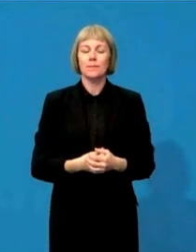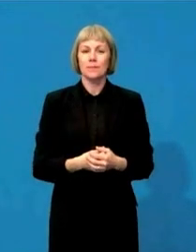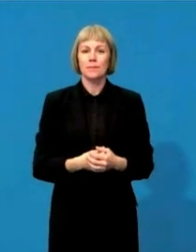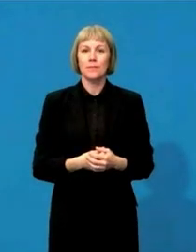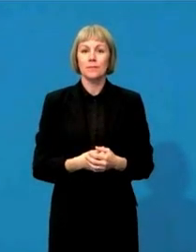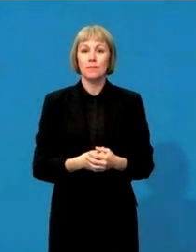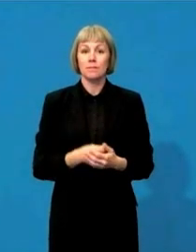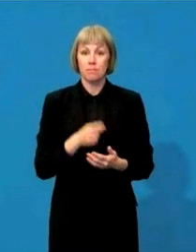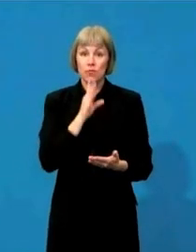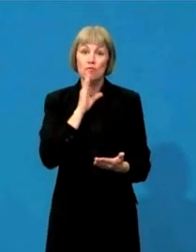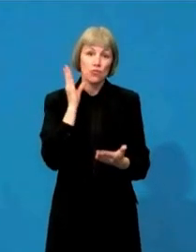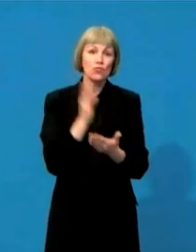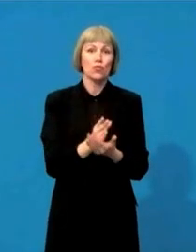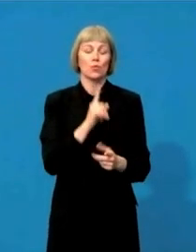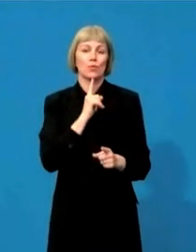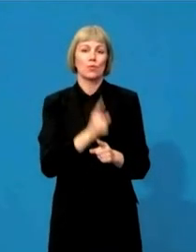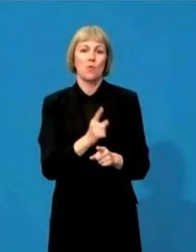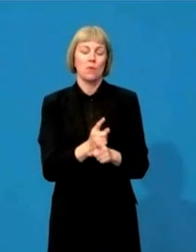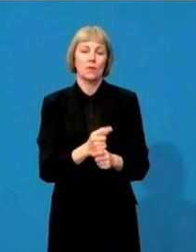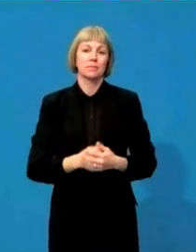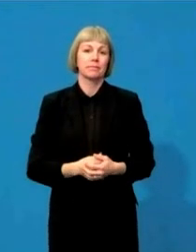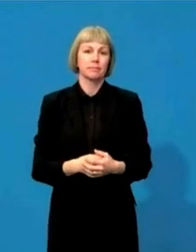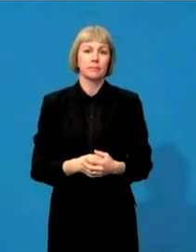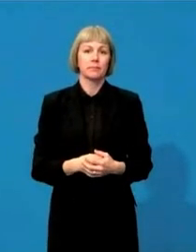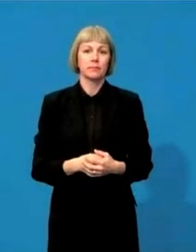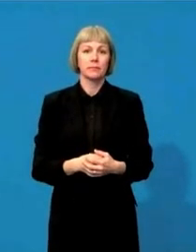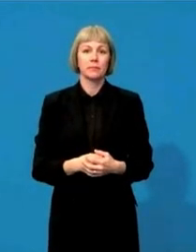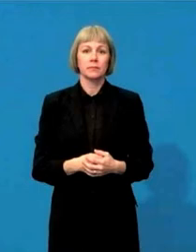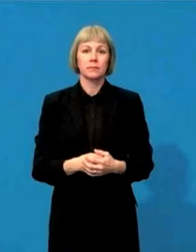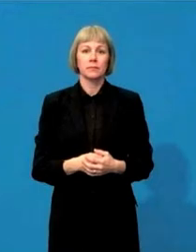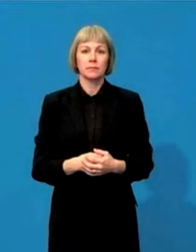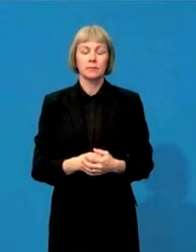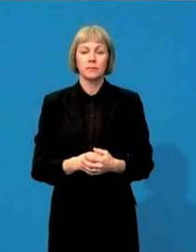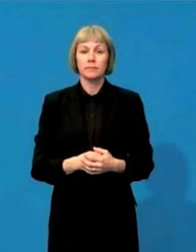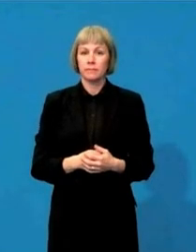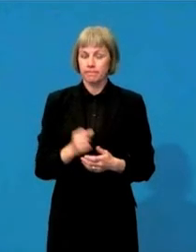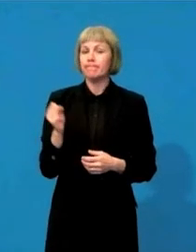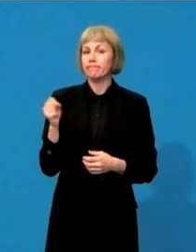Yes. I can - I understand that.